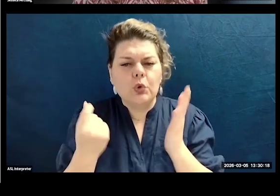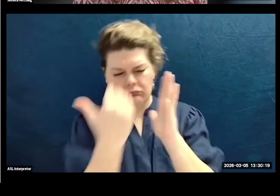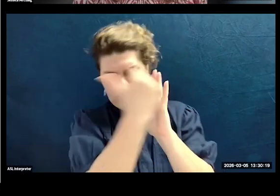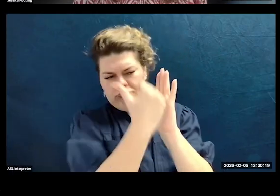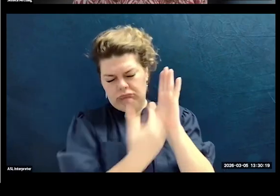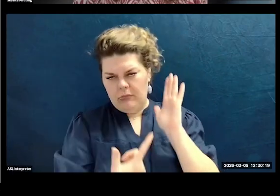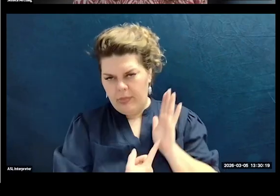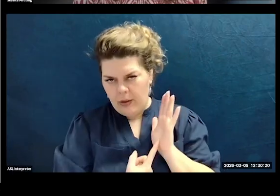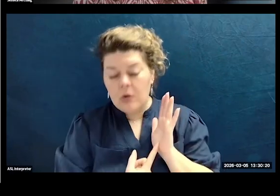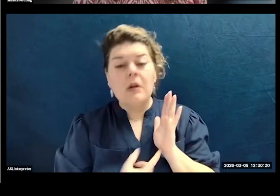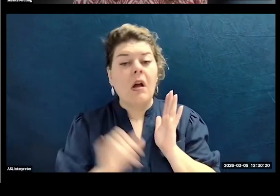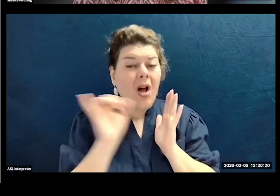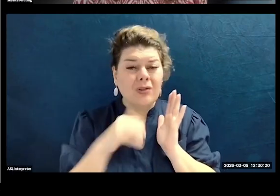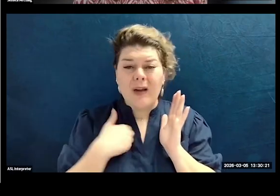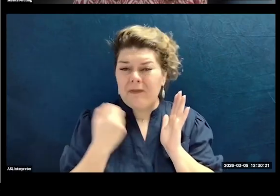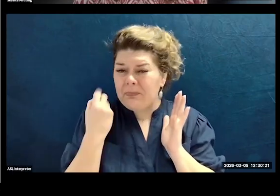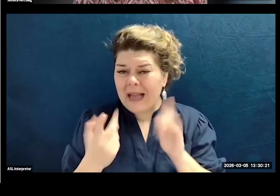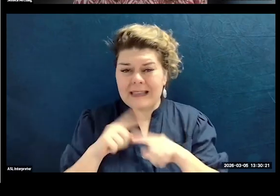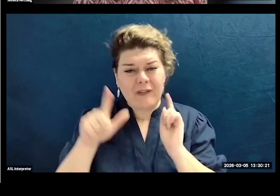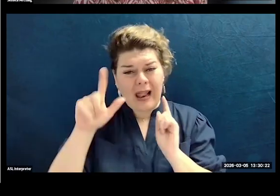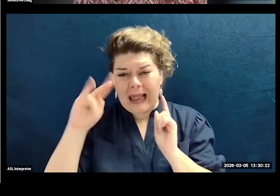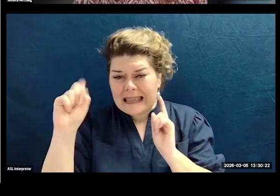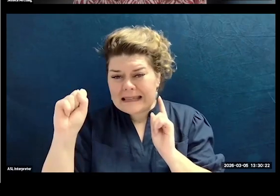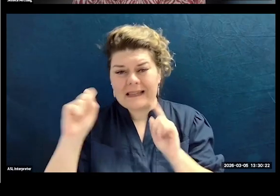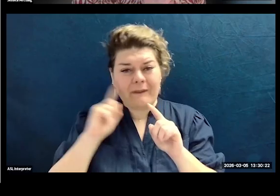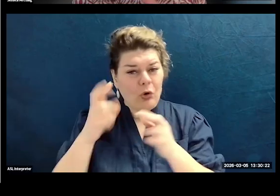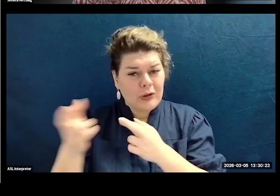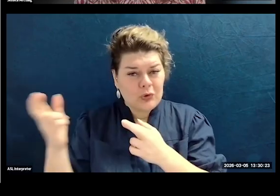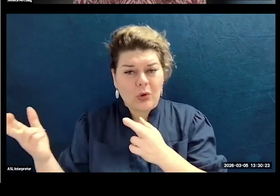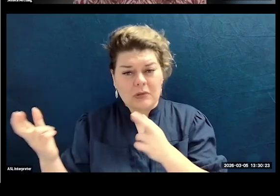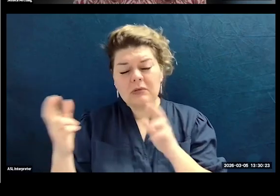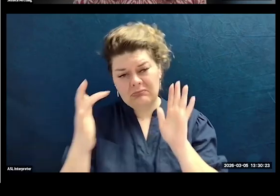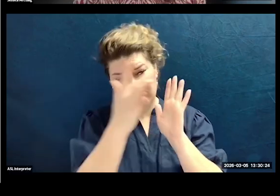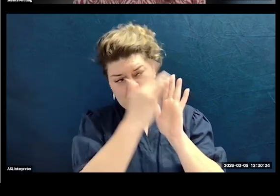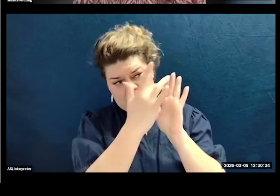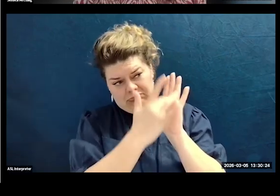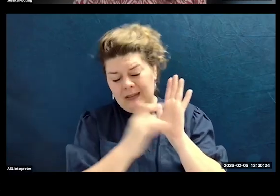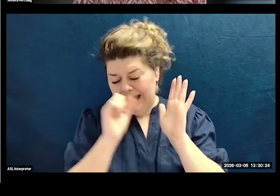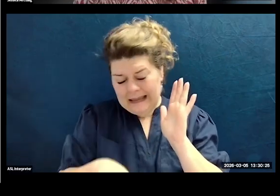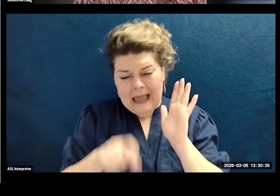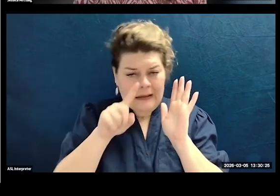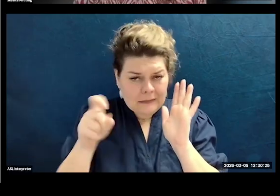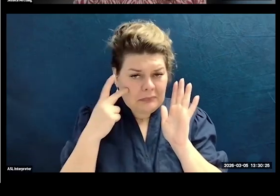There are a number of linked resources that you can access on the slide that will take you directly to the corresponding webpages.